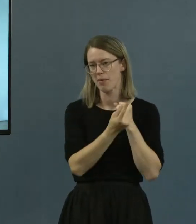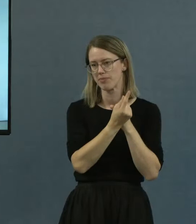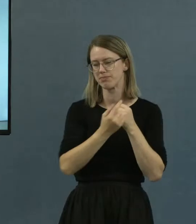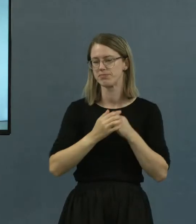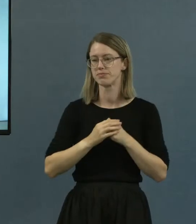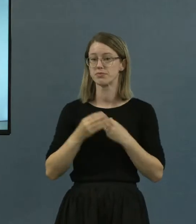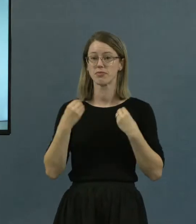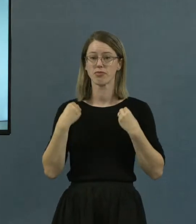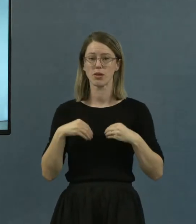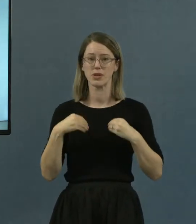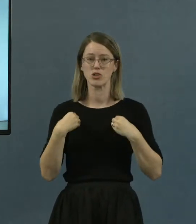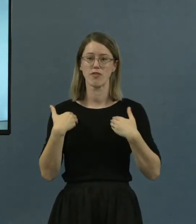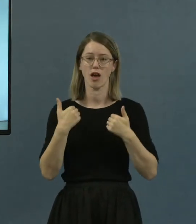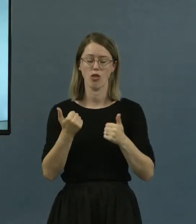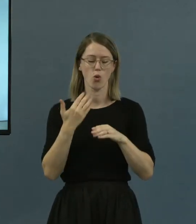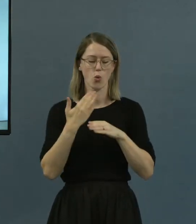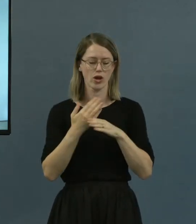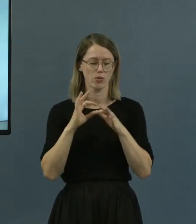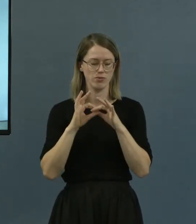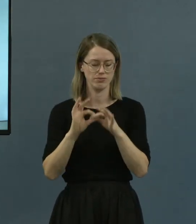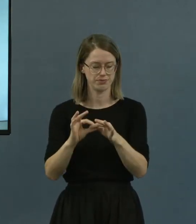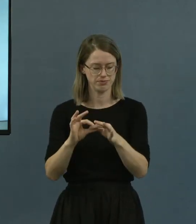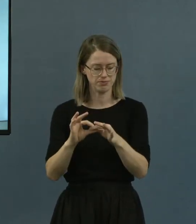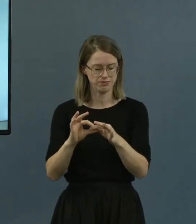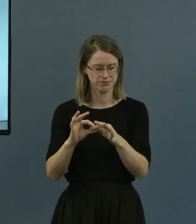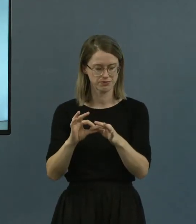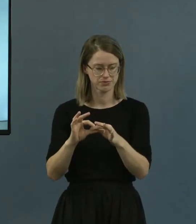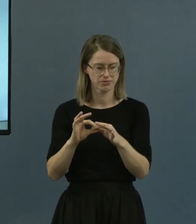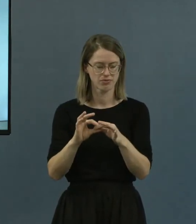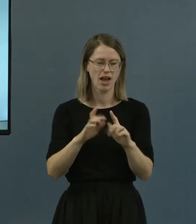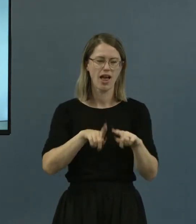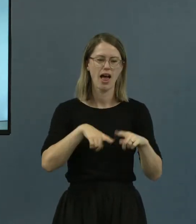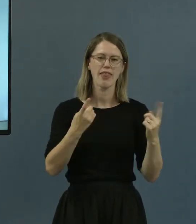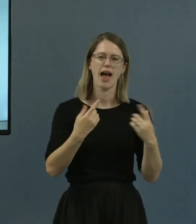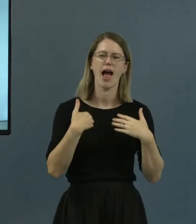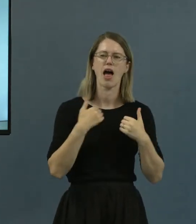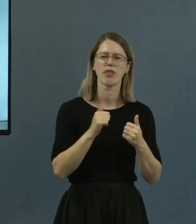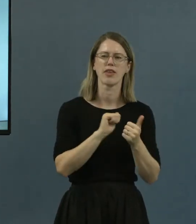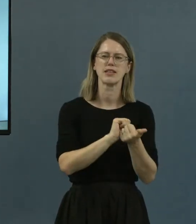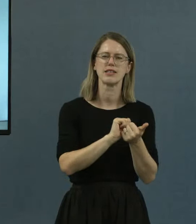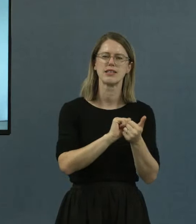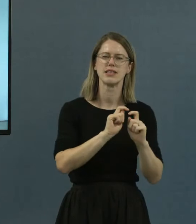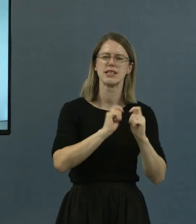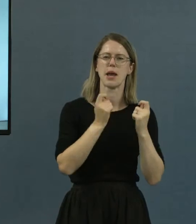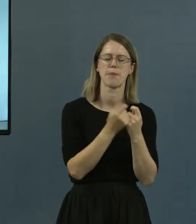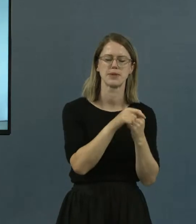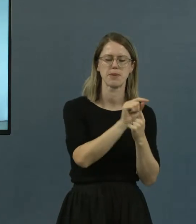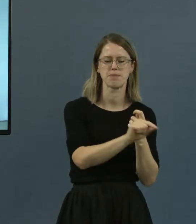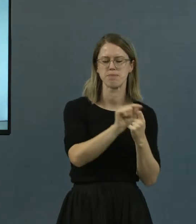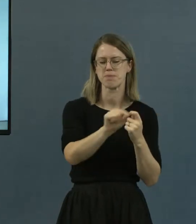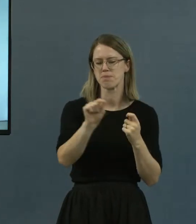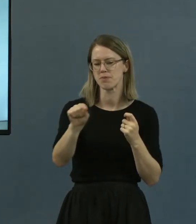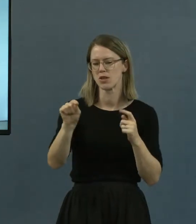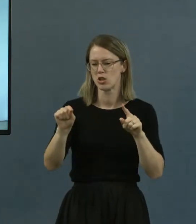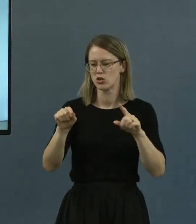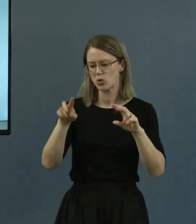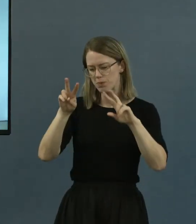acute infection. The Ministry of Health is currently working with allied health teams in